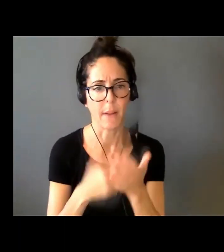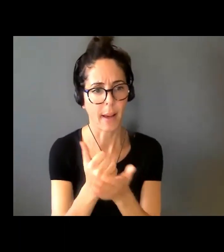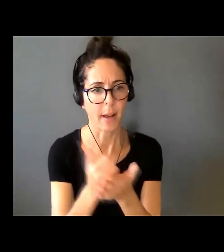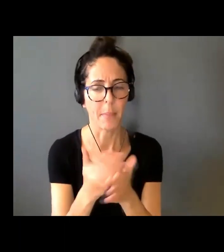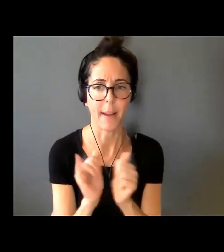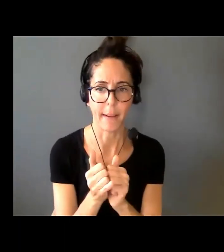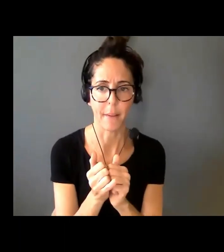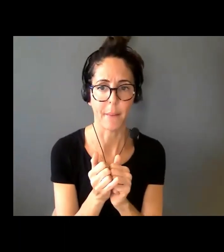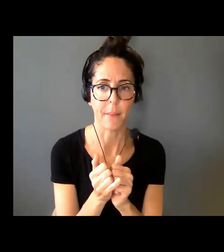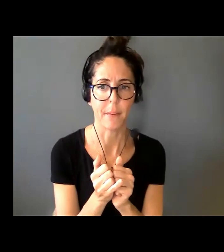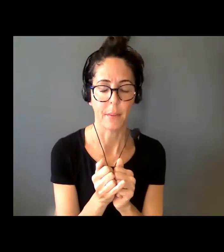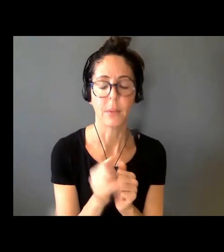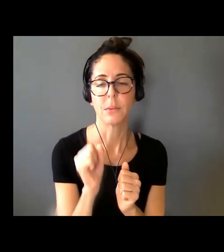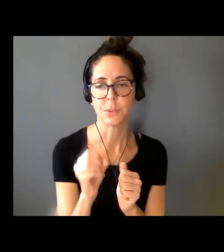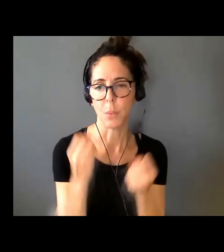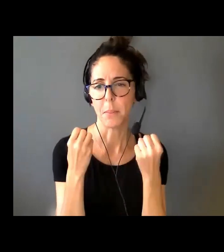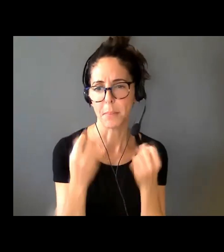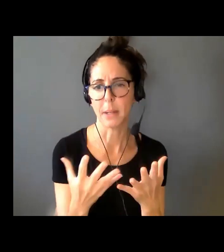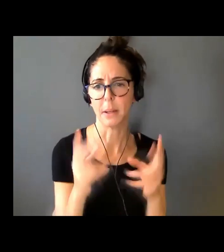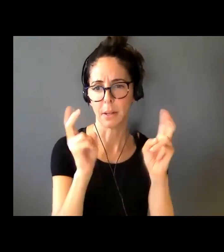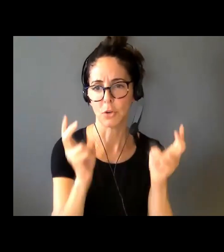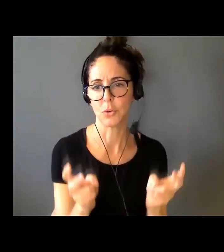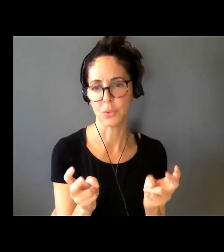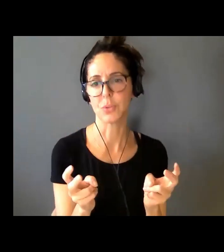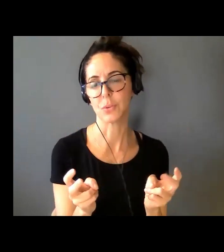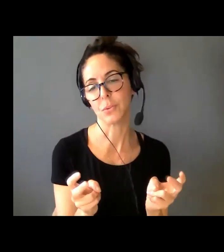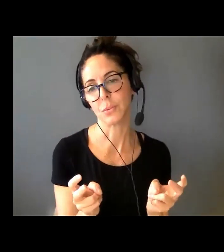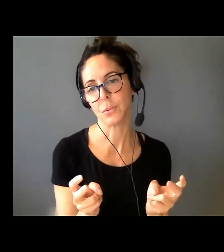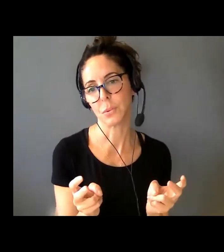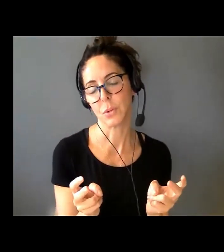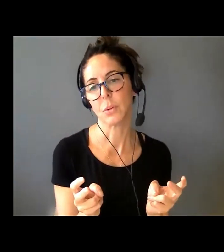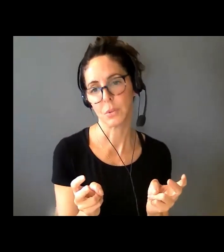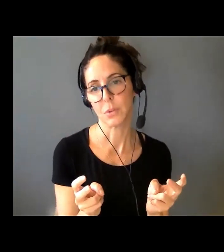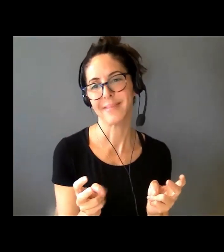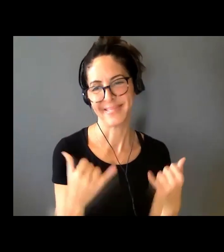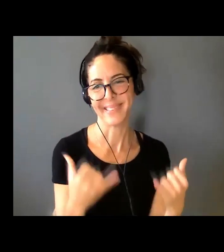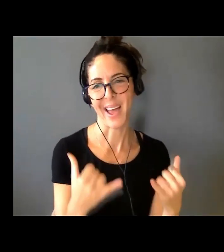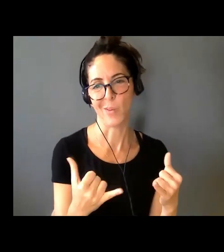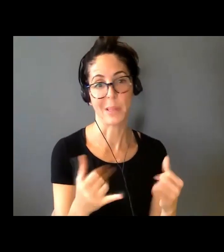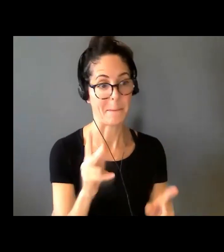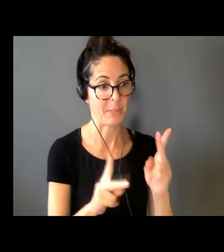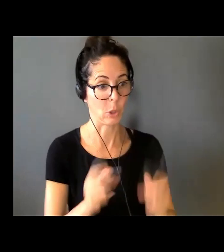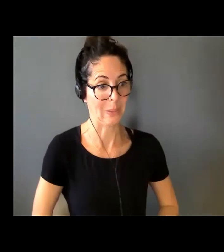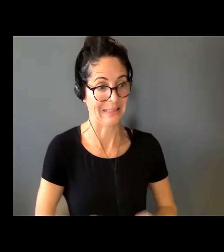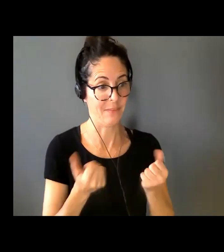I think there has been an issue with the changing population profile all over the